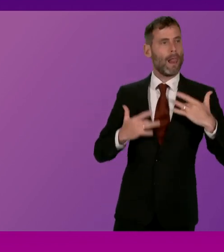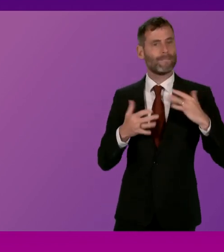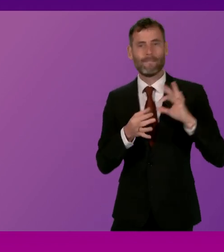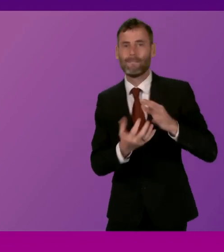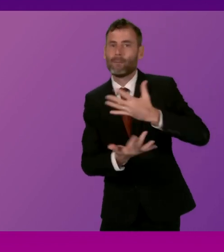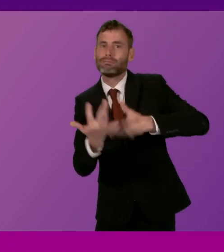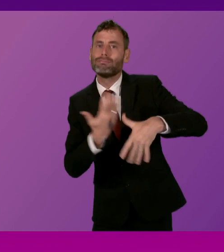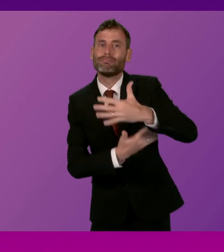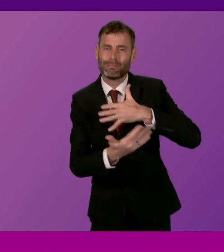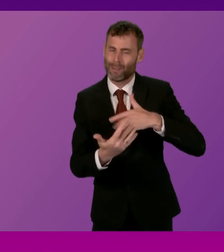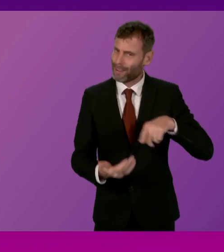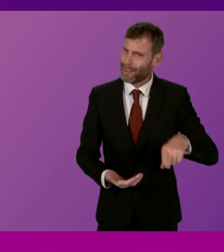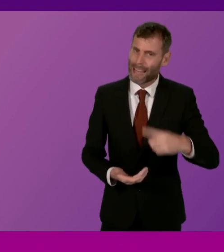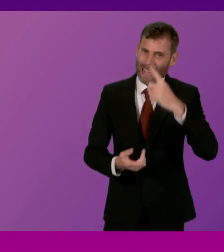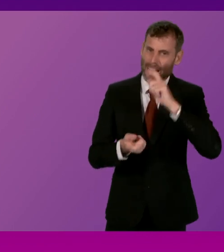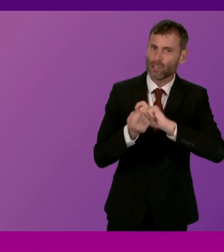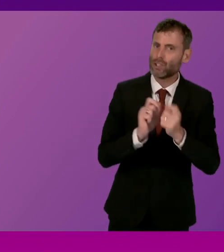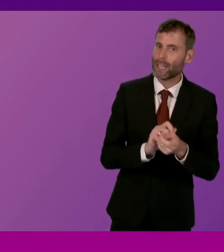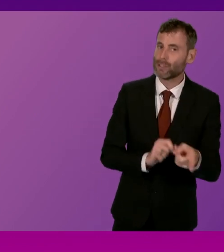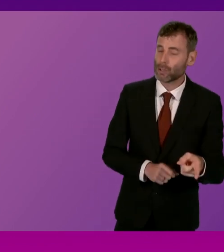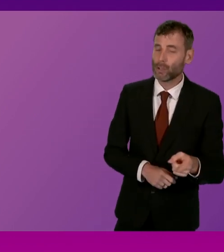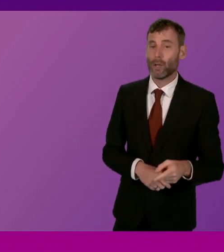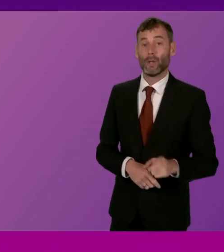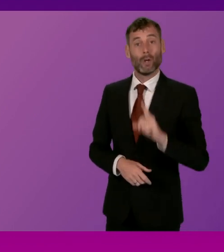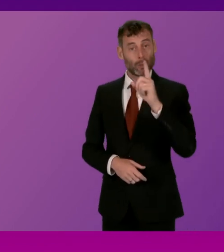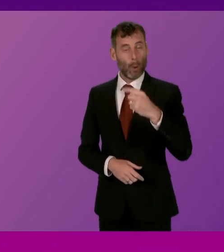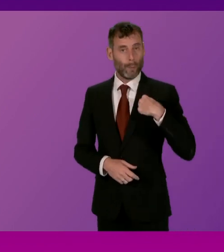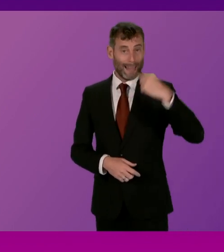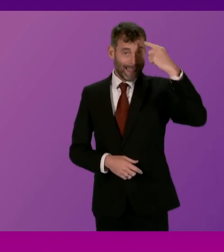They can and will be part of the wellbeing economy.